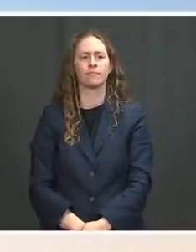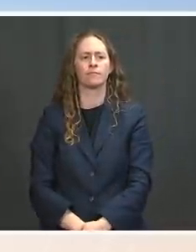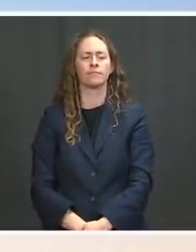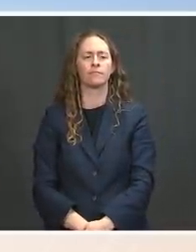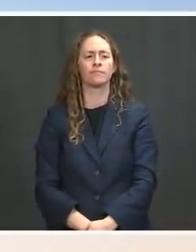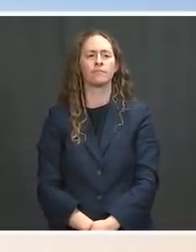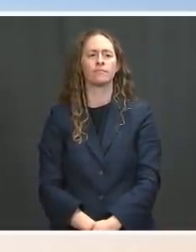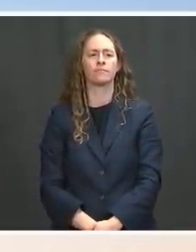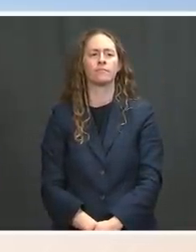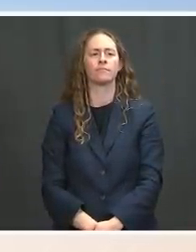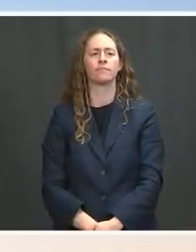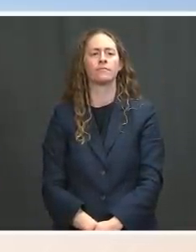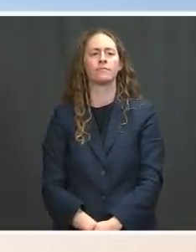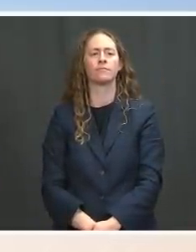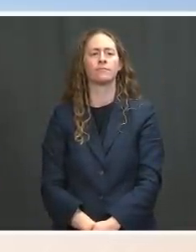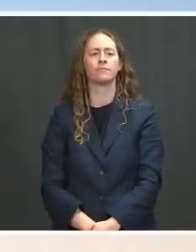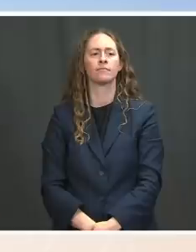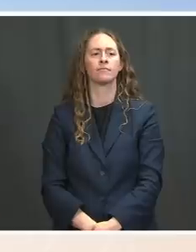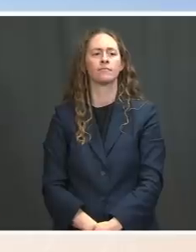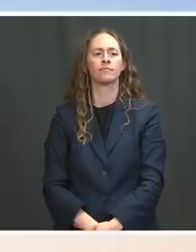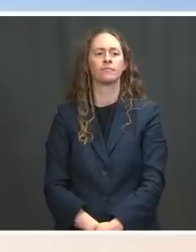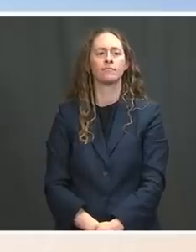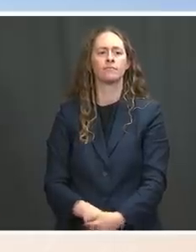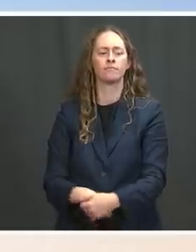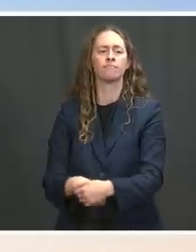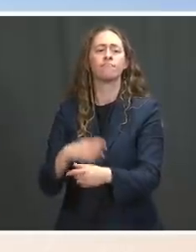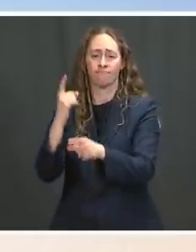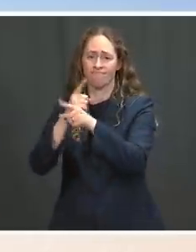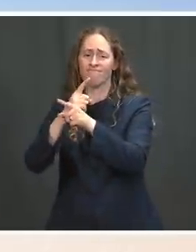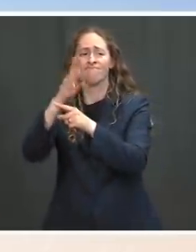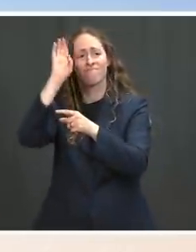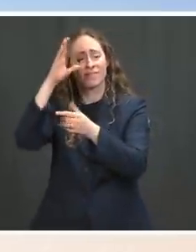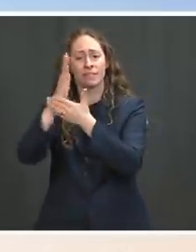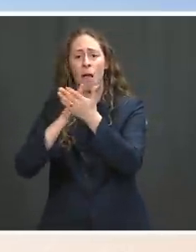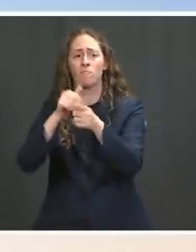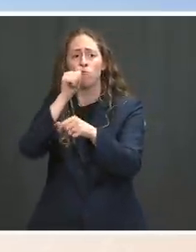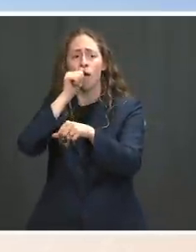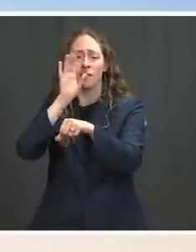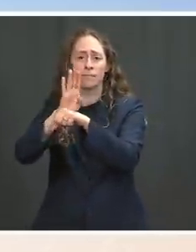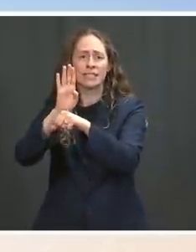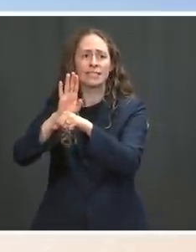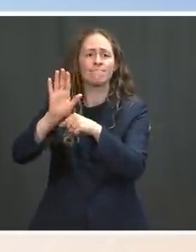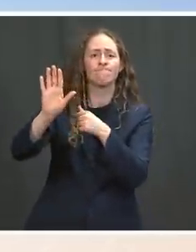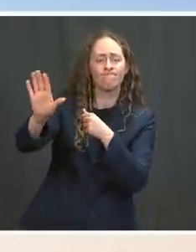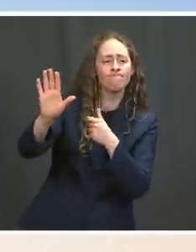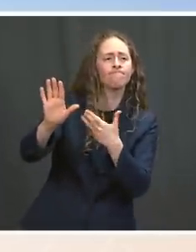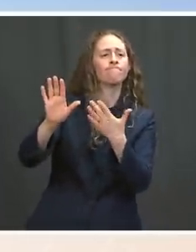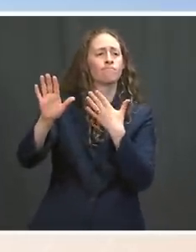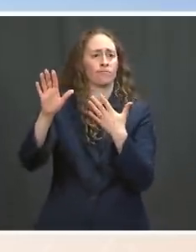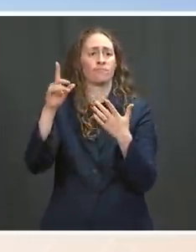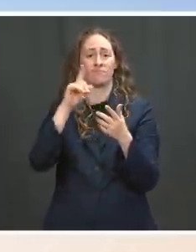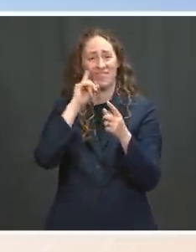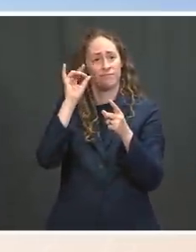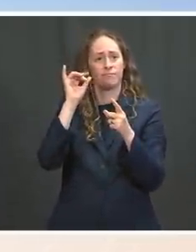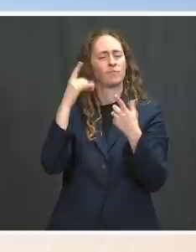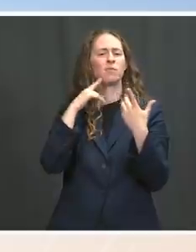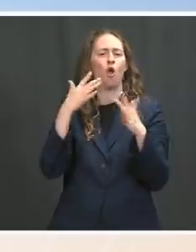some of them are private-sector entities. But that has been our objective from the very beginning, and it -- this is a reminder of how important that is.